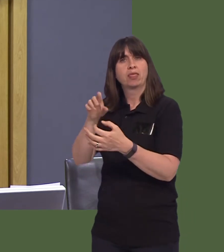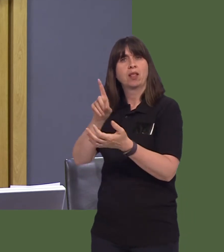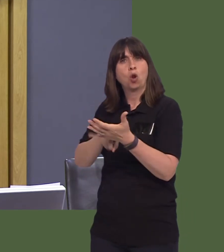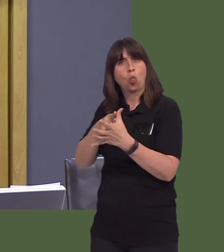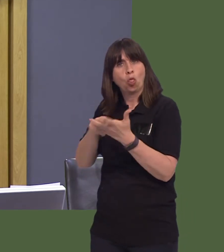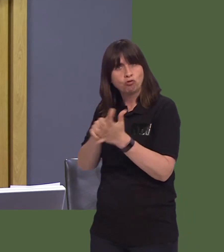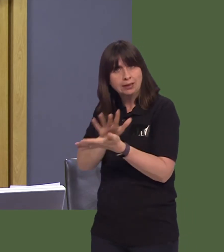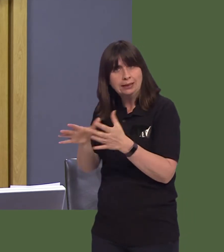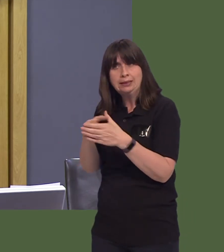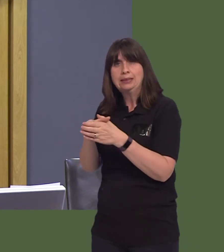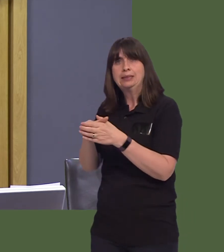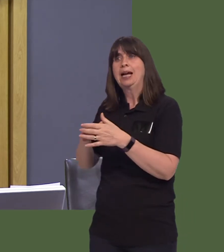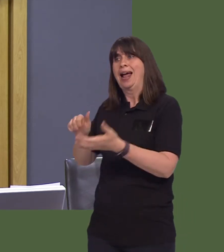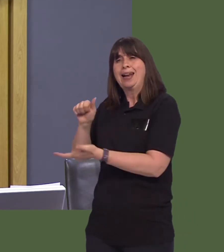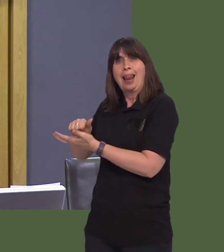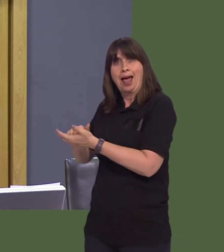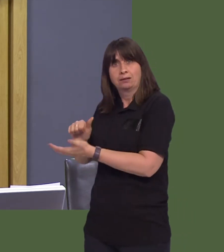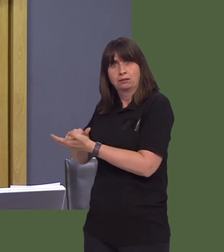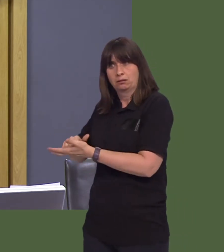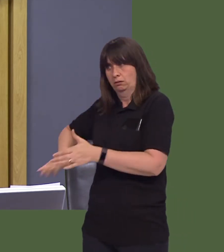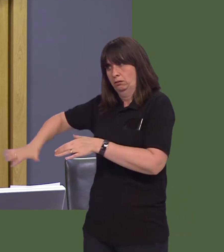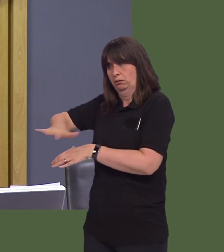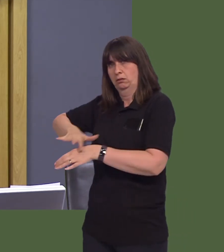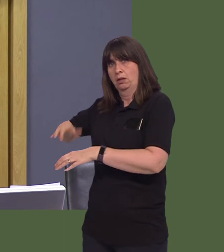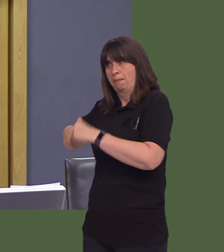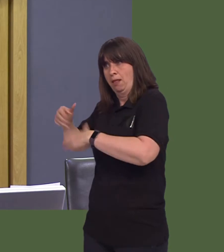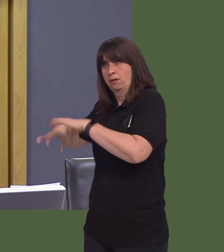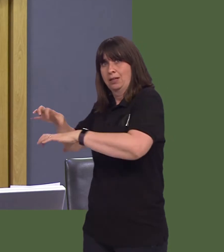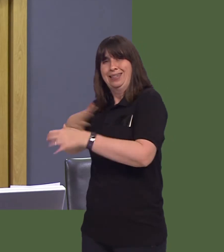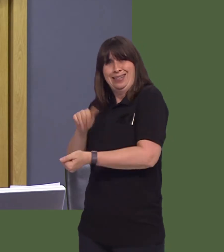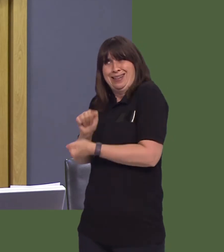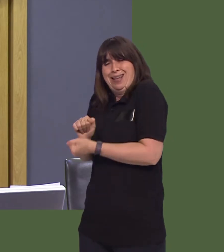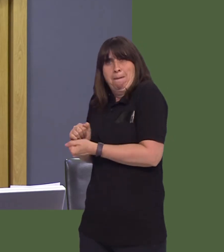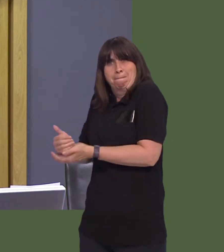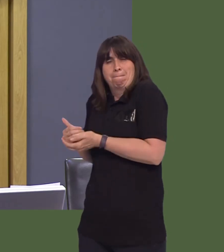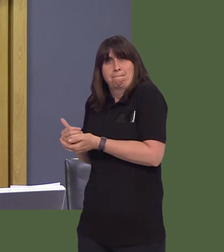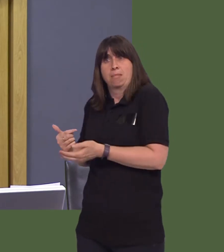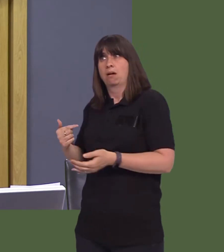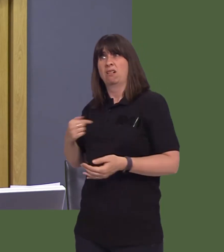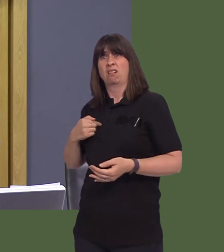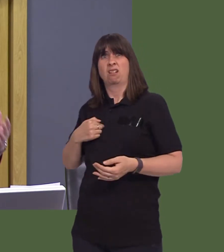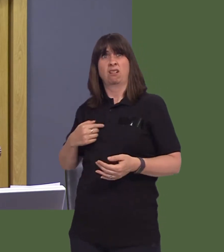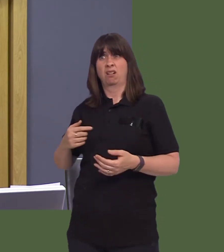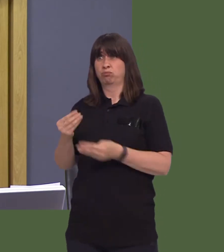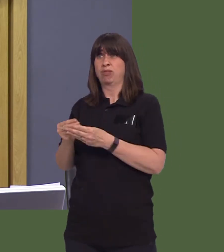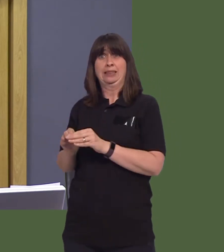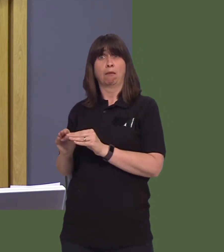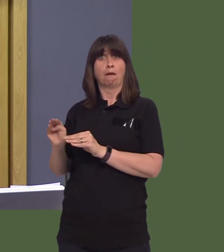developers, to ensure property hotspots like Newport are attainable for those who want to get on the housing ladder for the first time?